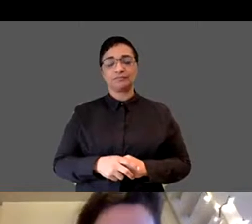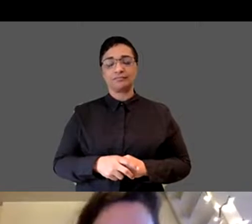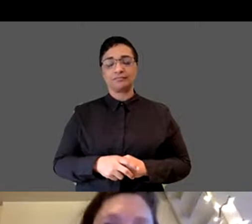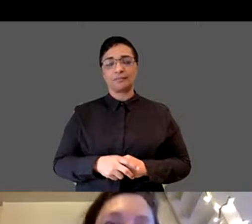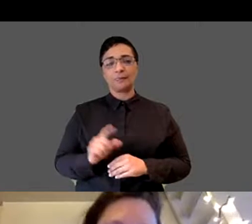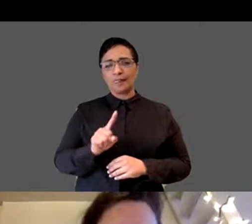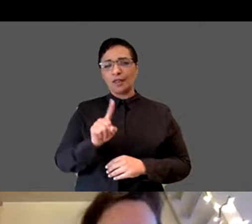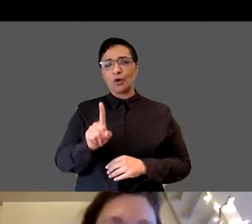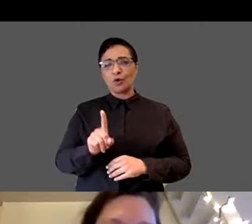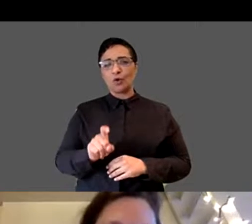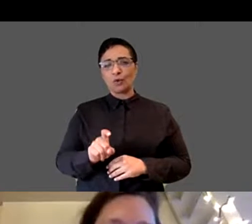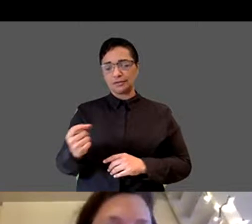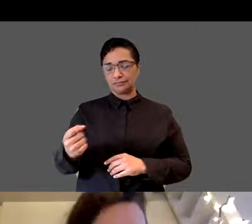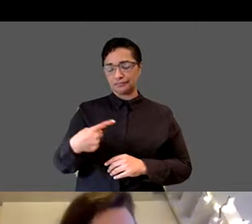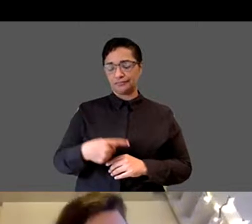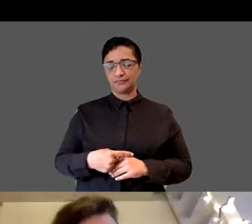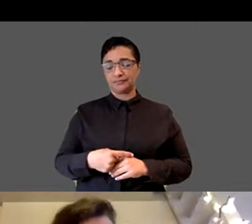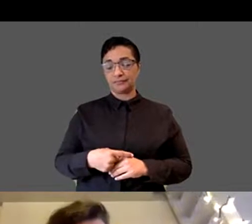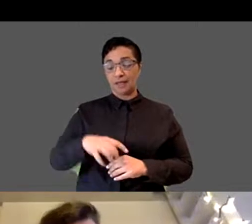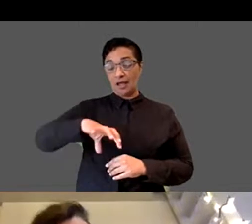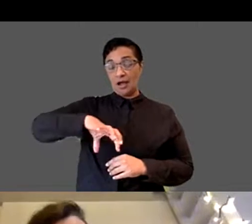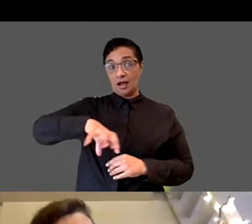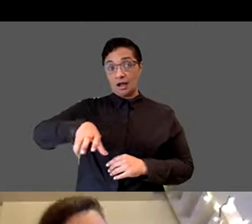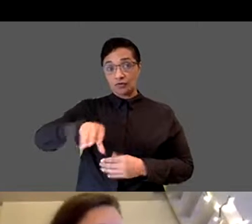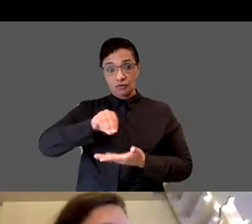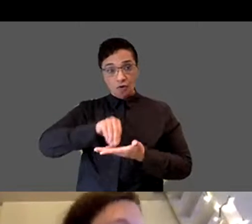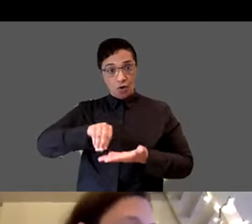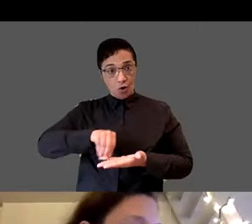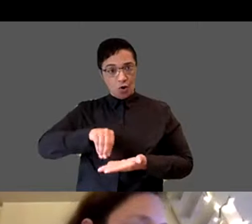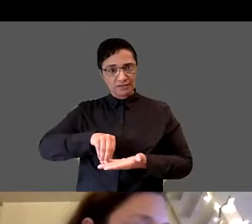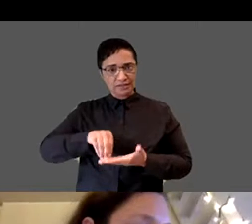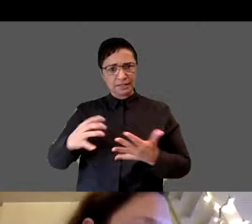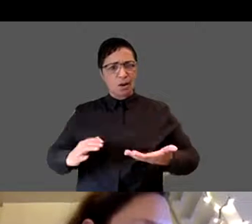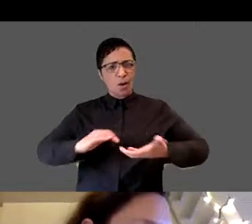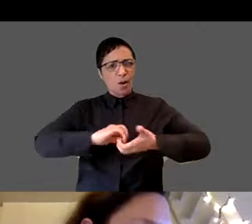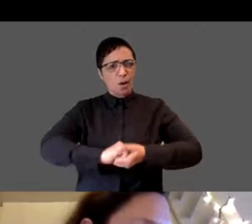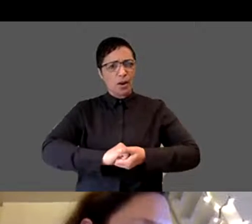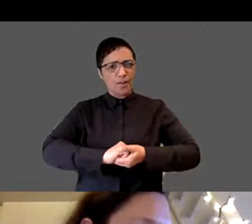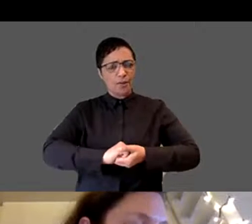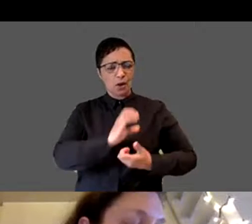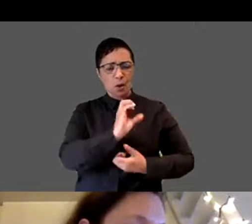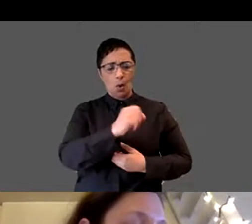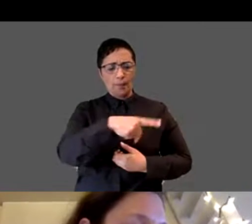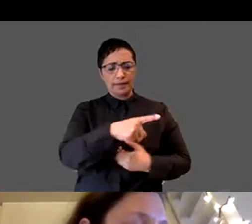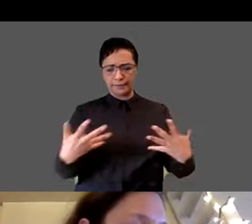How have stats offices collaborated on using citizen generated data generally, especially for disability data.